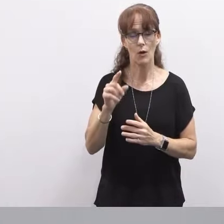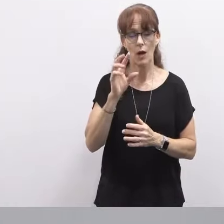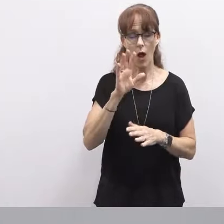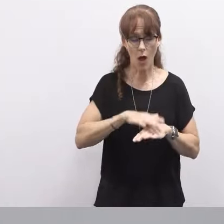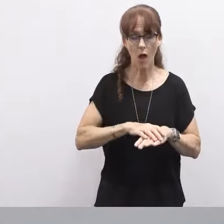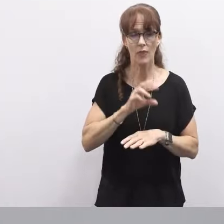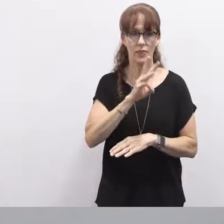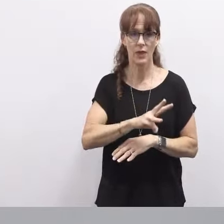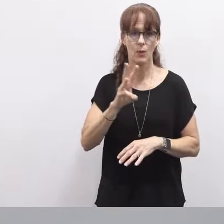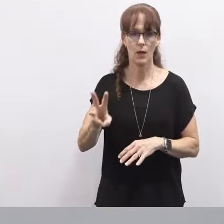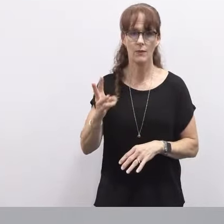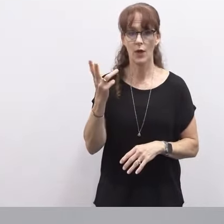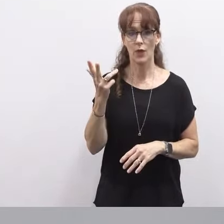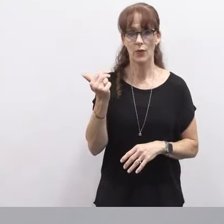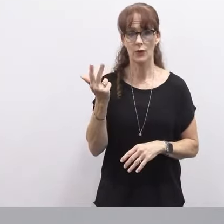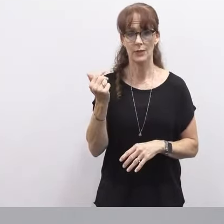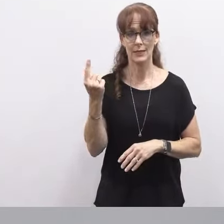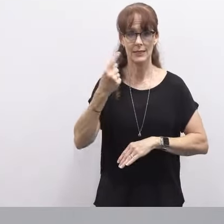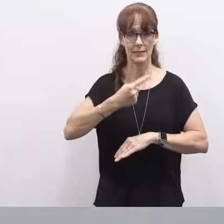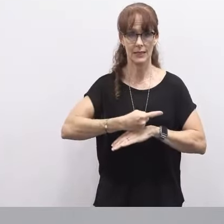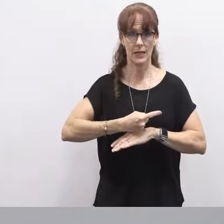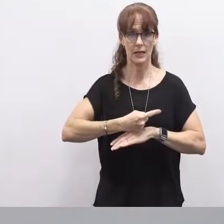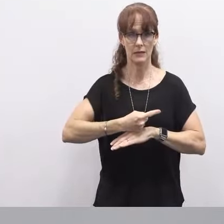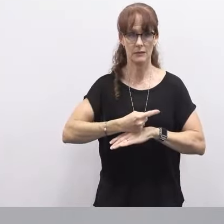So we have 13 days basically,